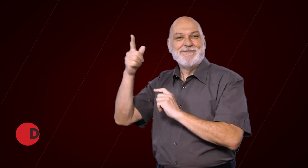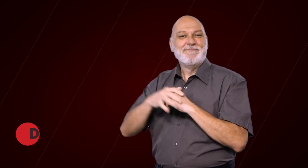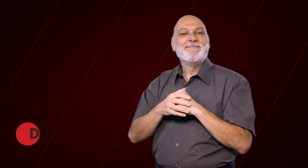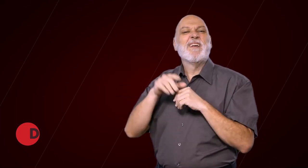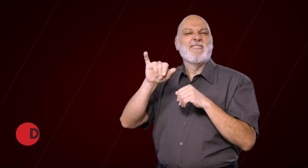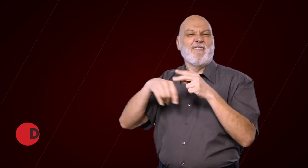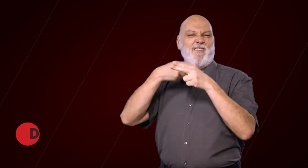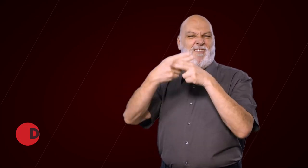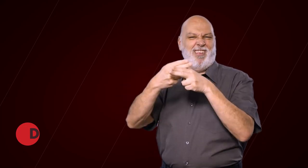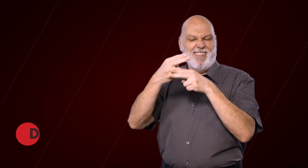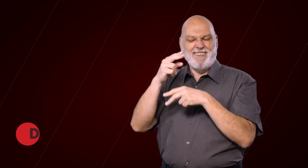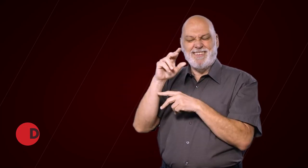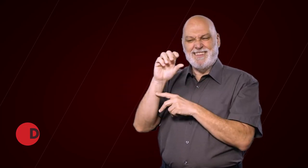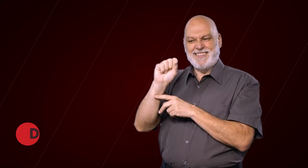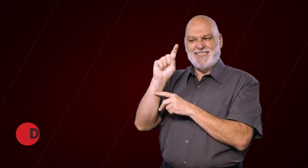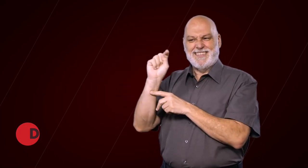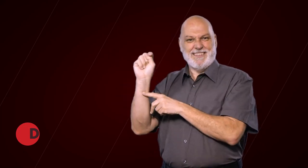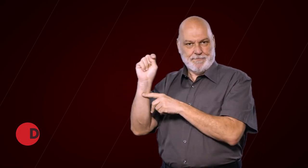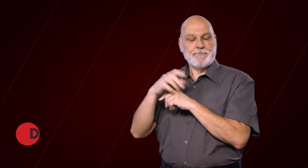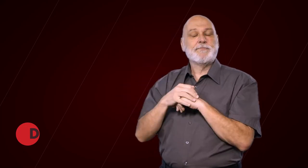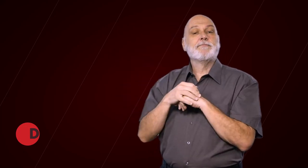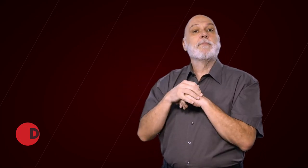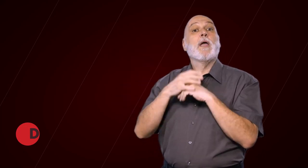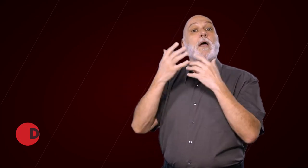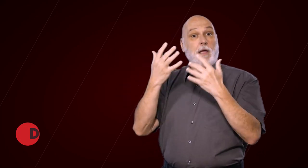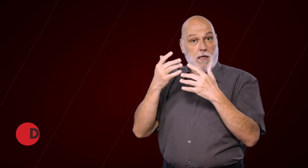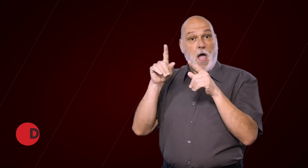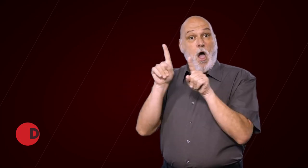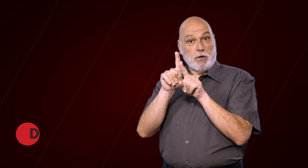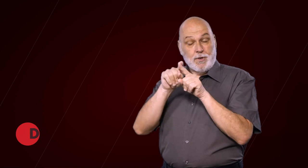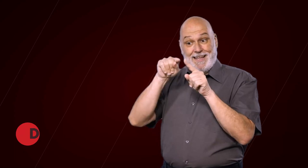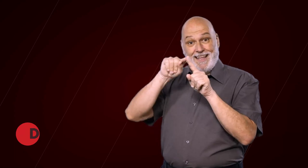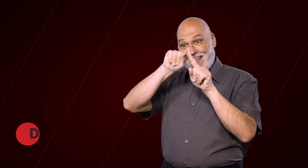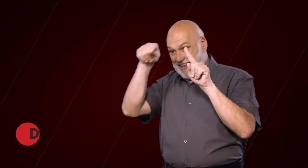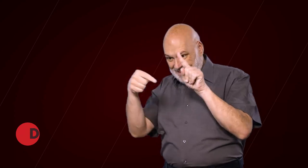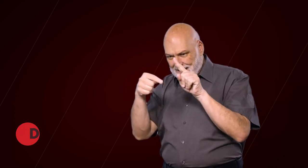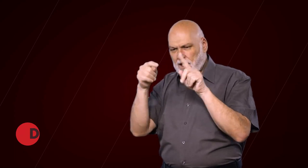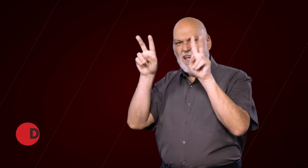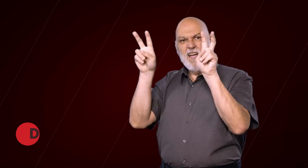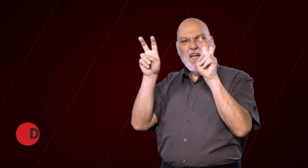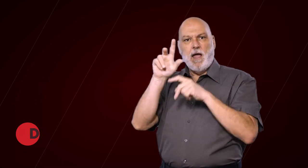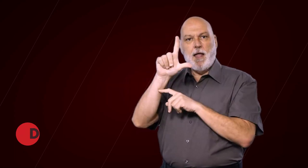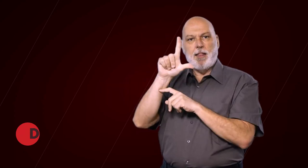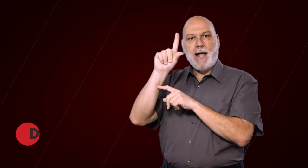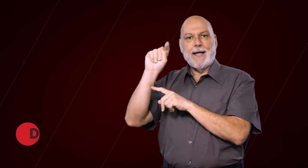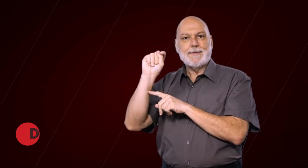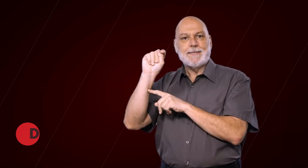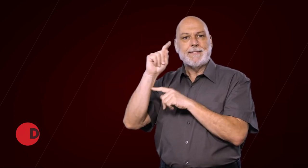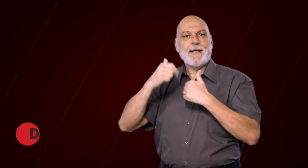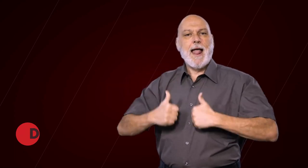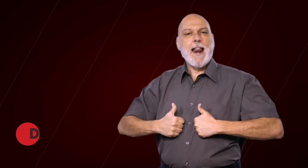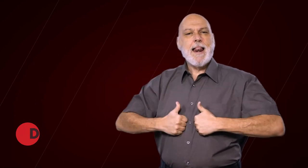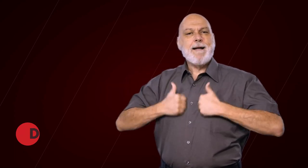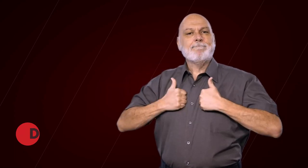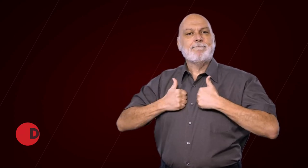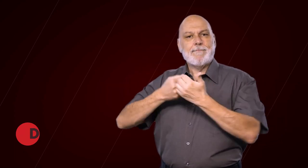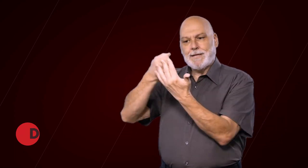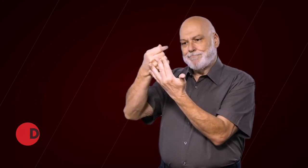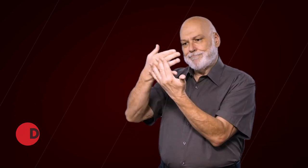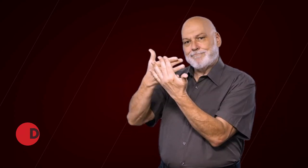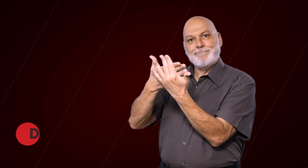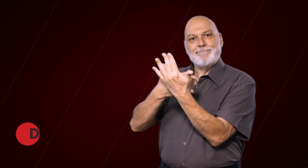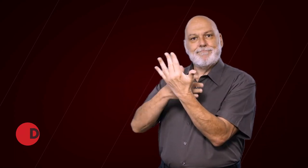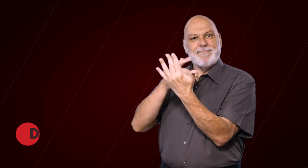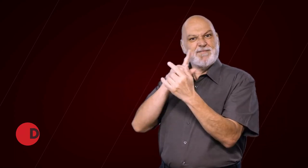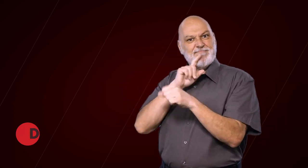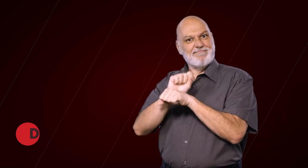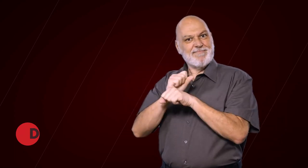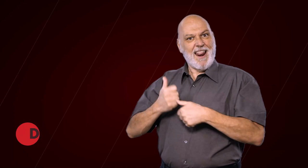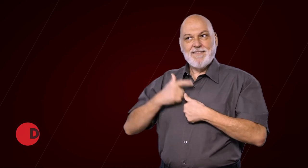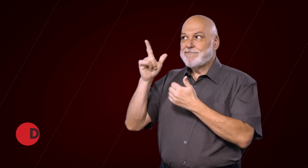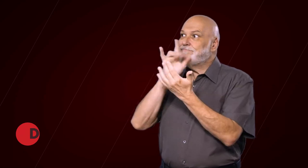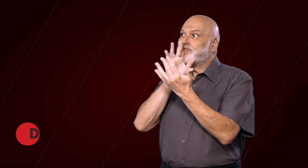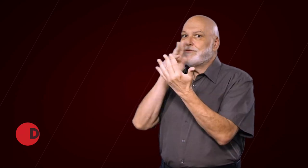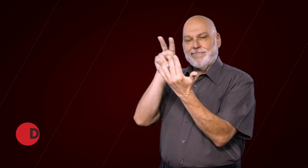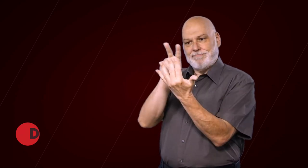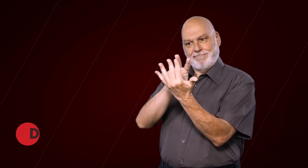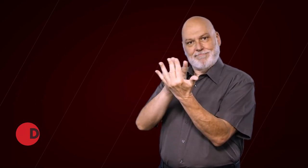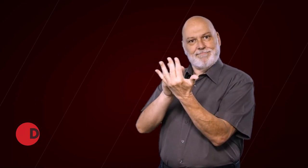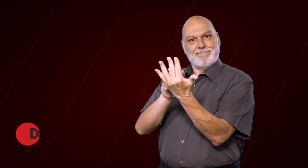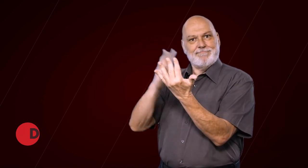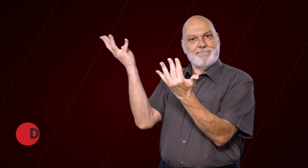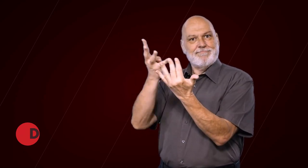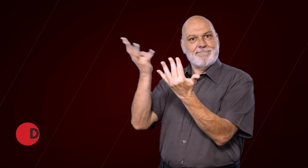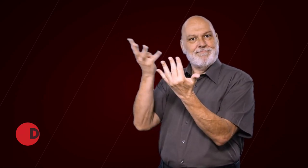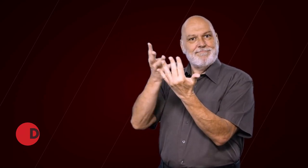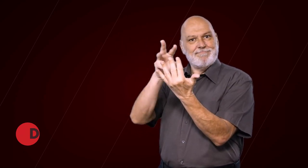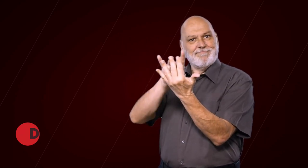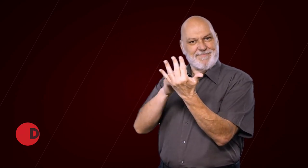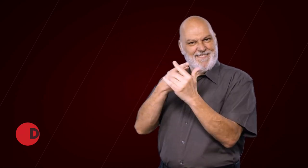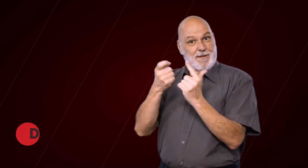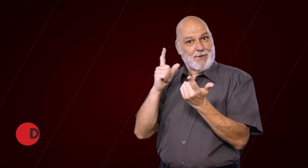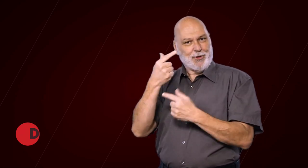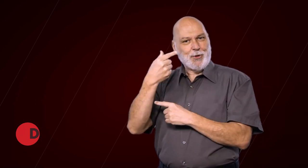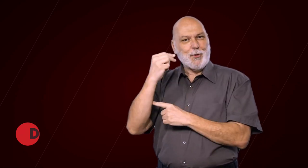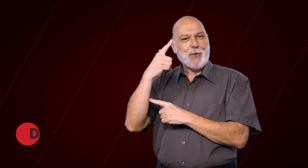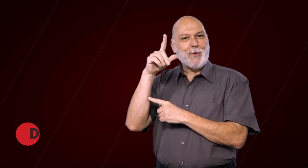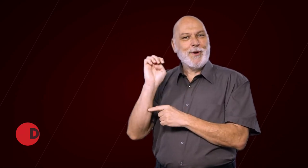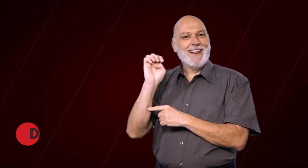called “Live Transcribe” from Google.